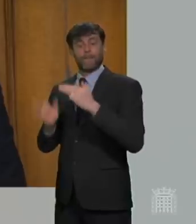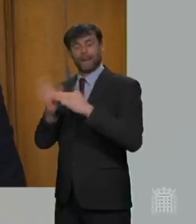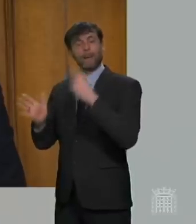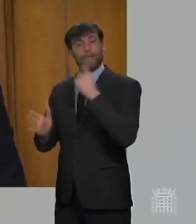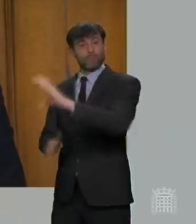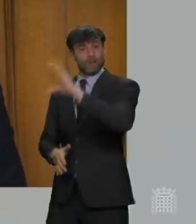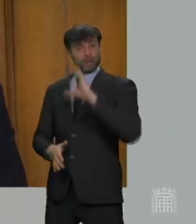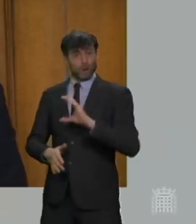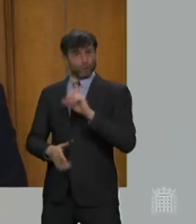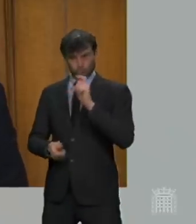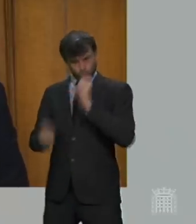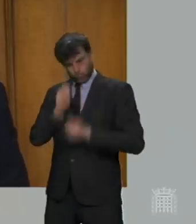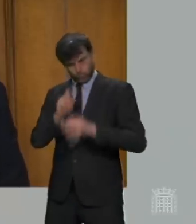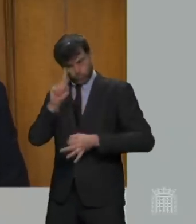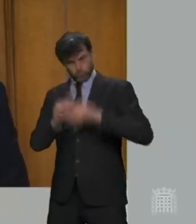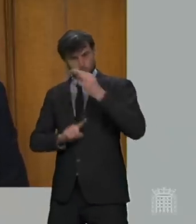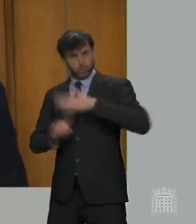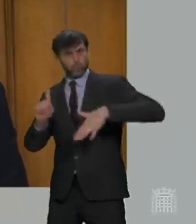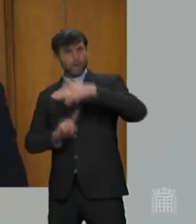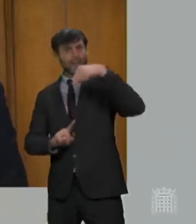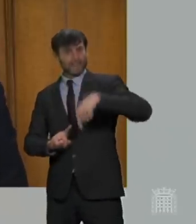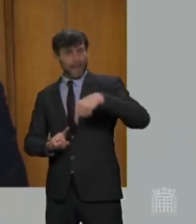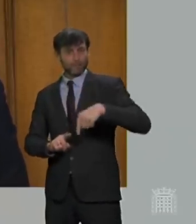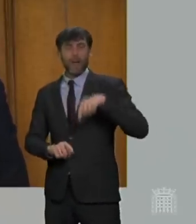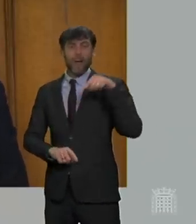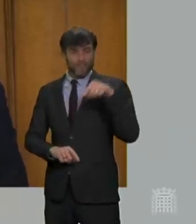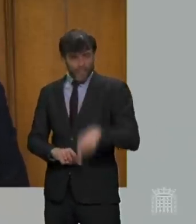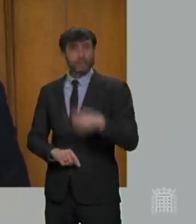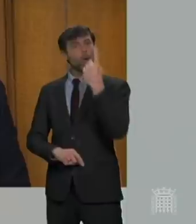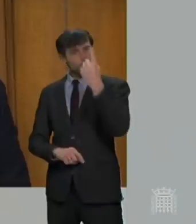levelling-up agenda of the Prime Minister and this Conservative Government. When his diary allows,